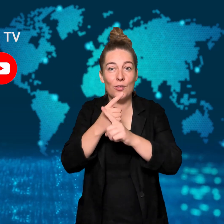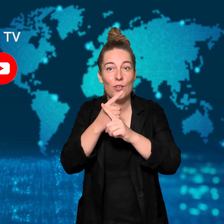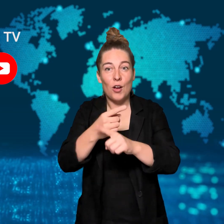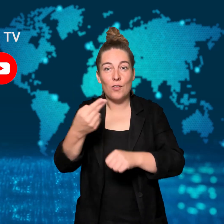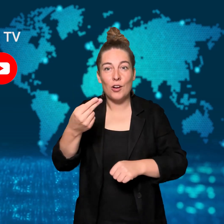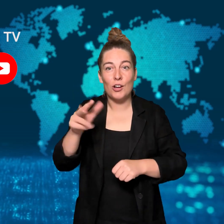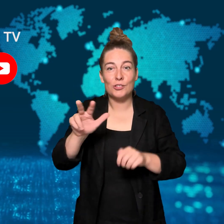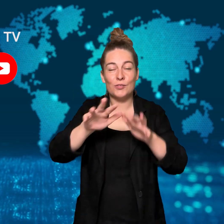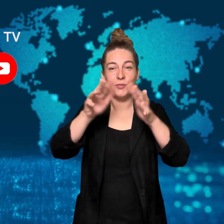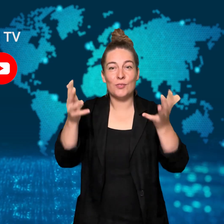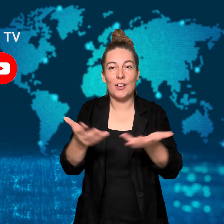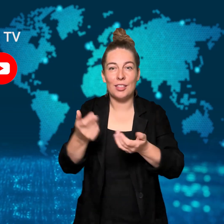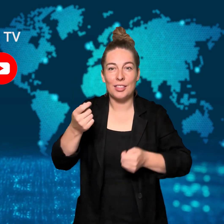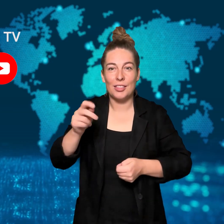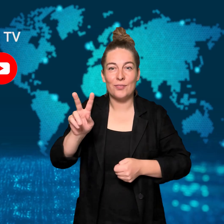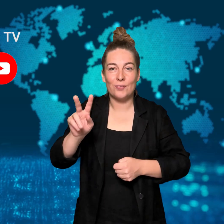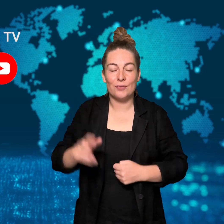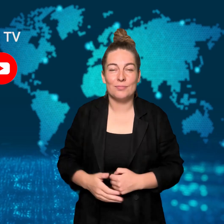to get new video updates!